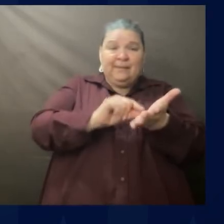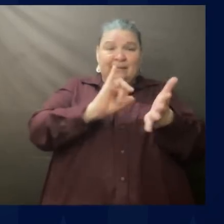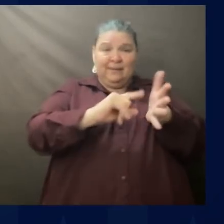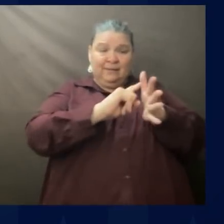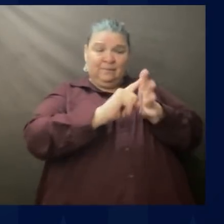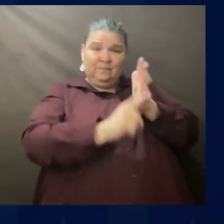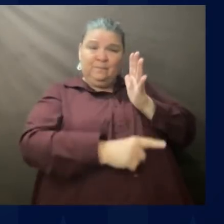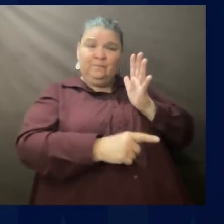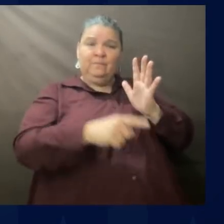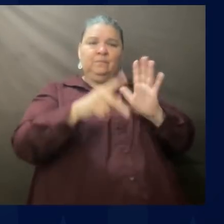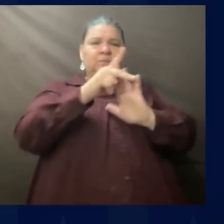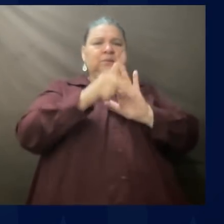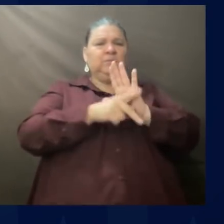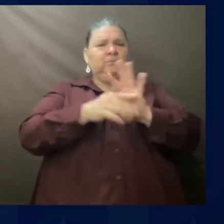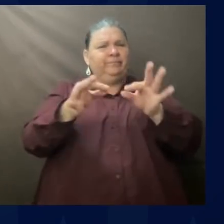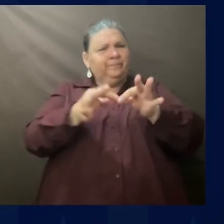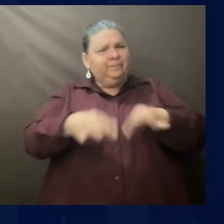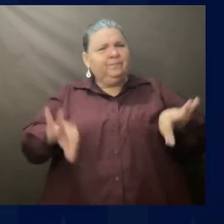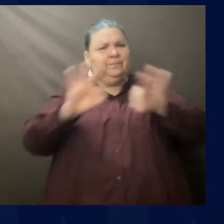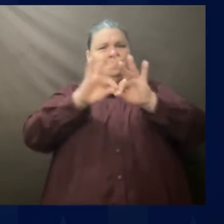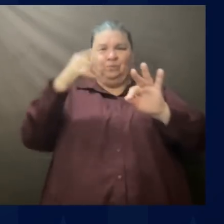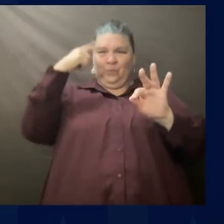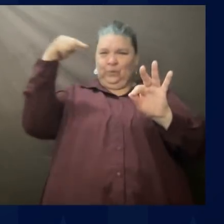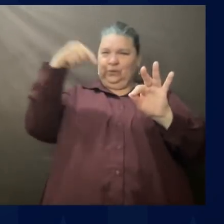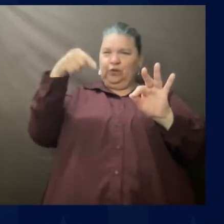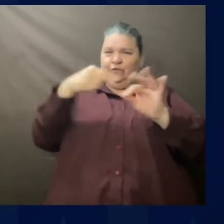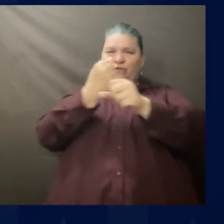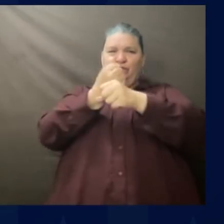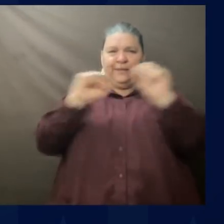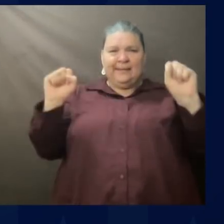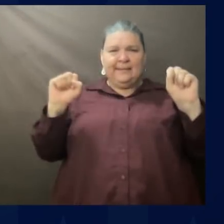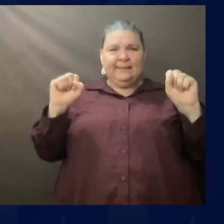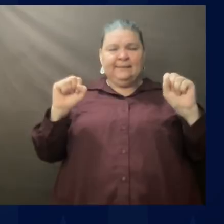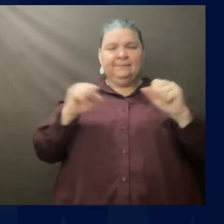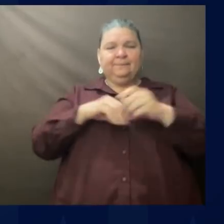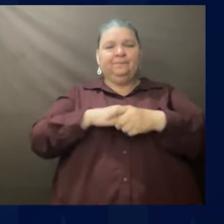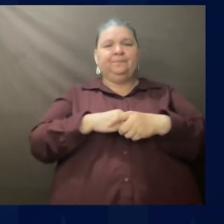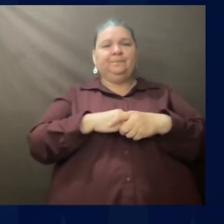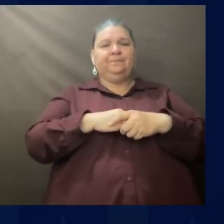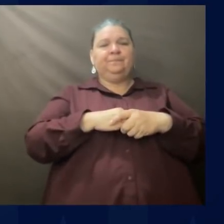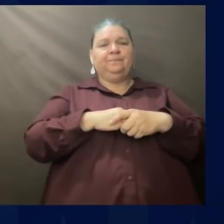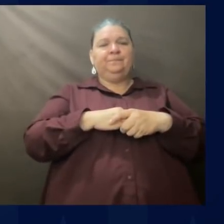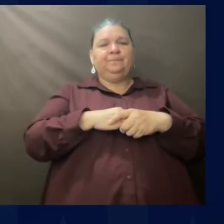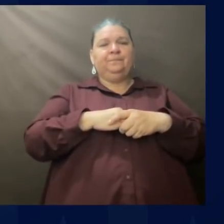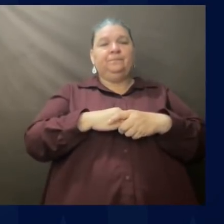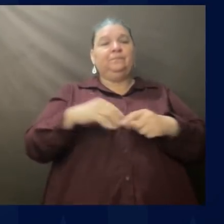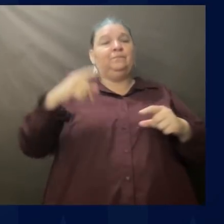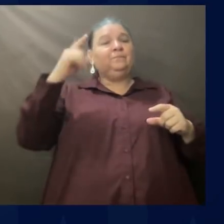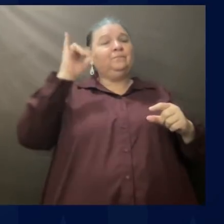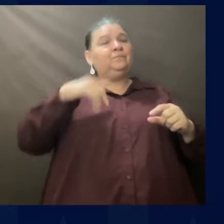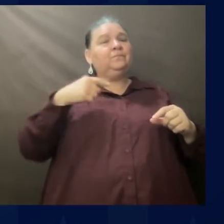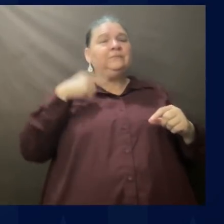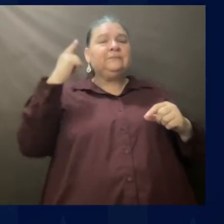You’ve heard this a lot. You’ve heard this a lot over the years, but we’re now realizing how real it is around the world